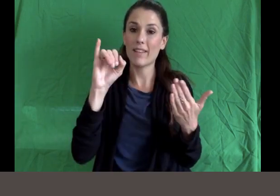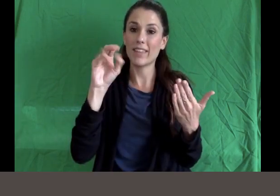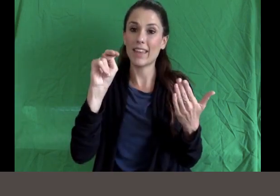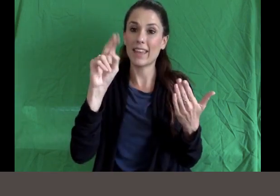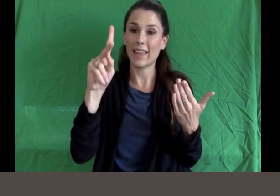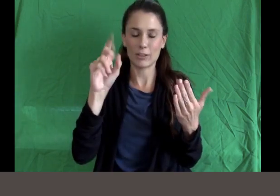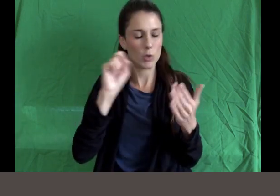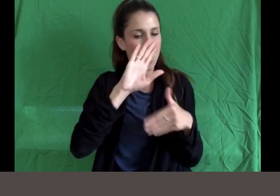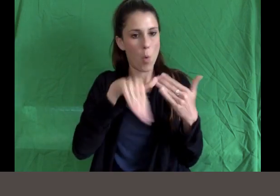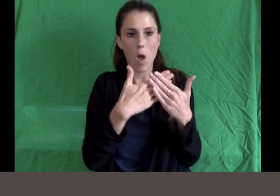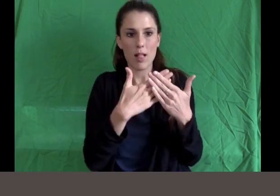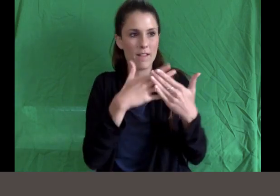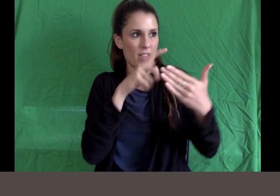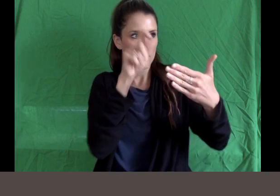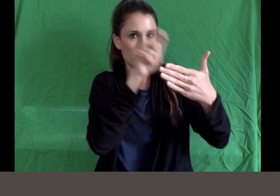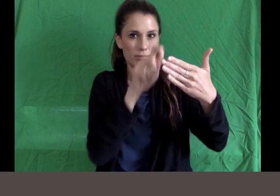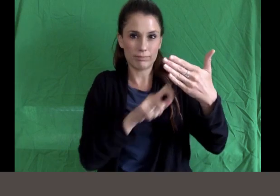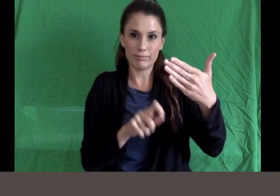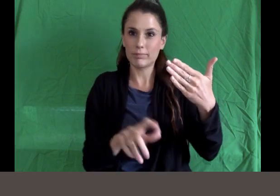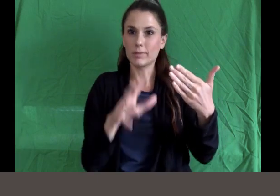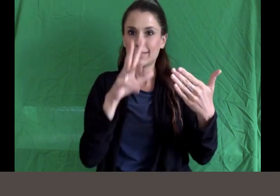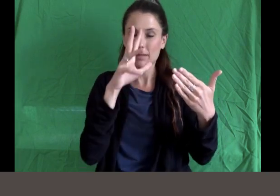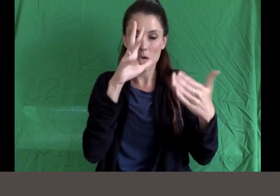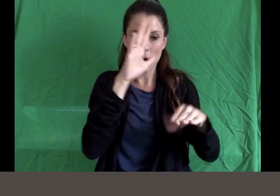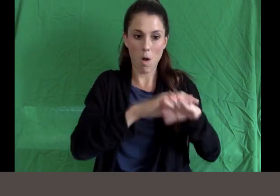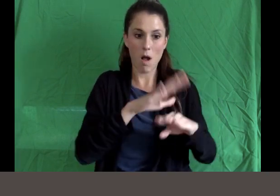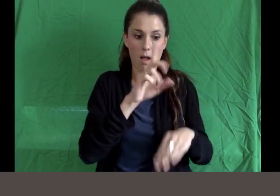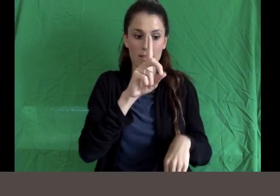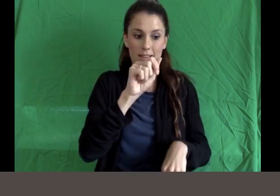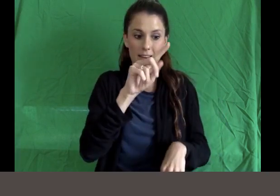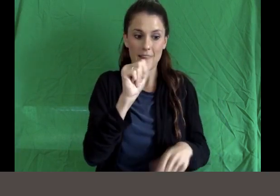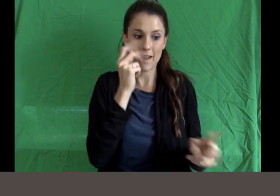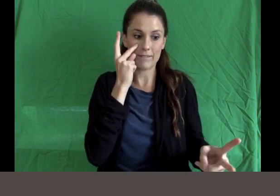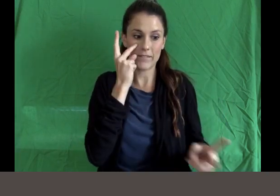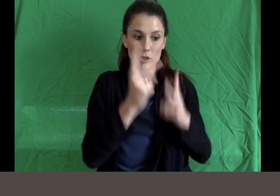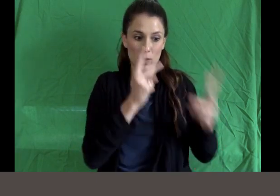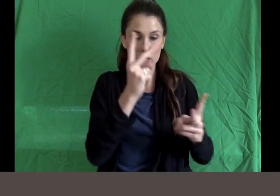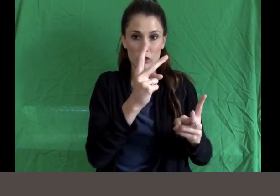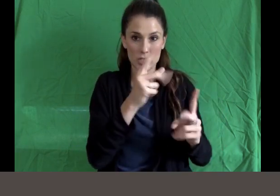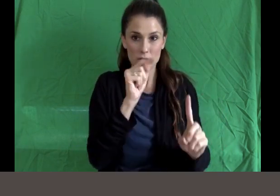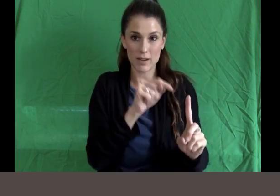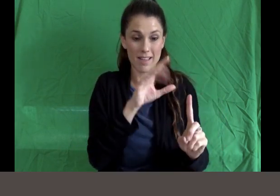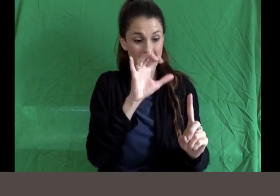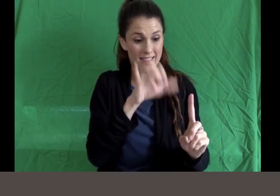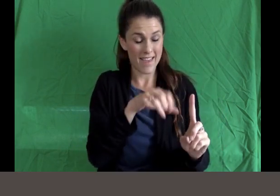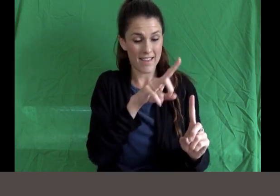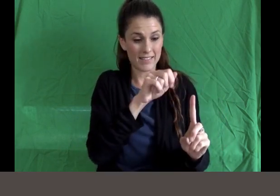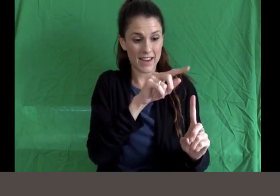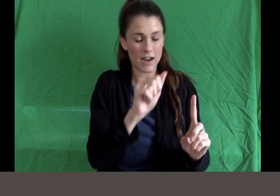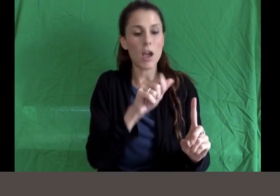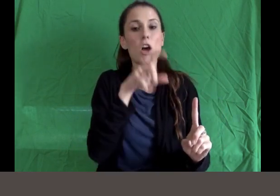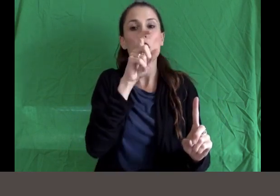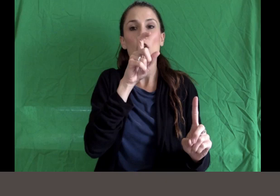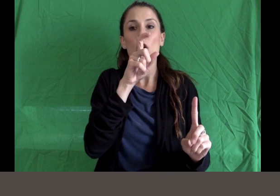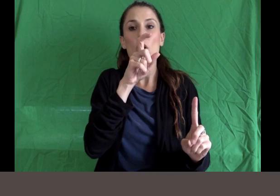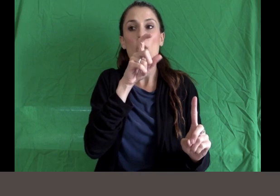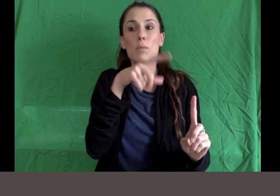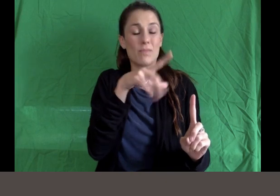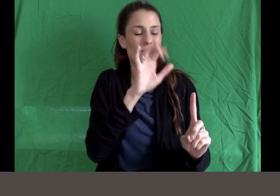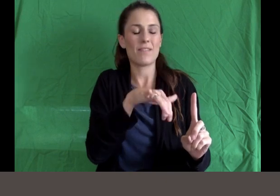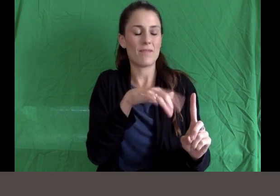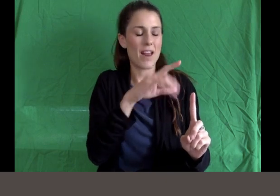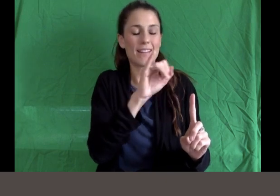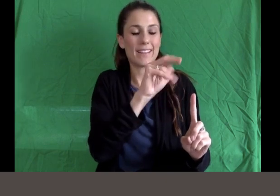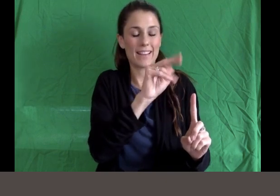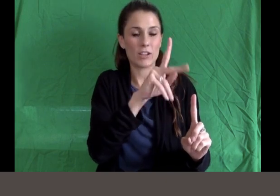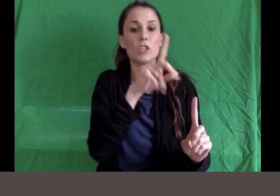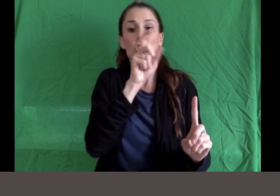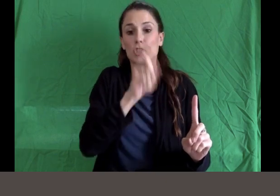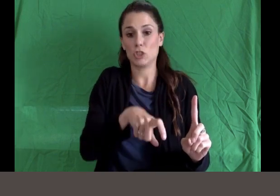visualization well it should be used mostly to report the data that's there not to really